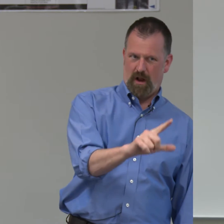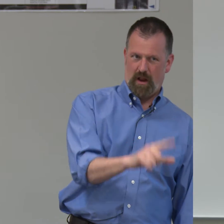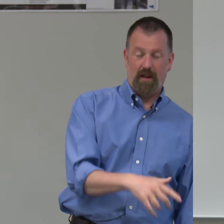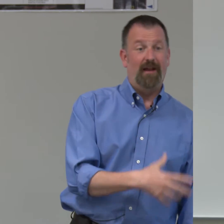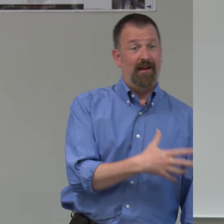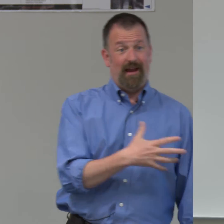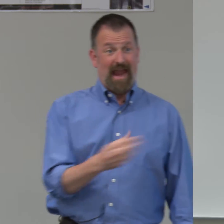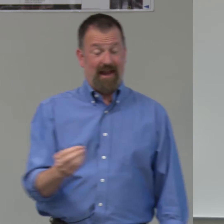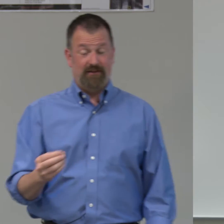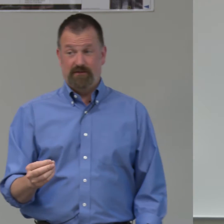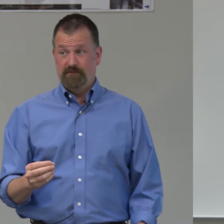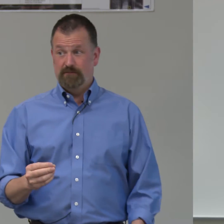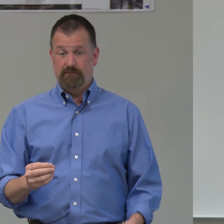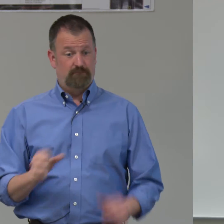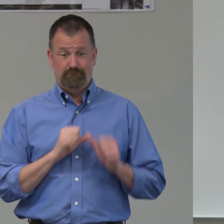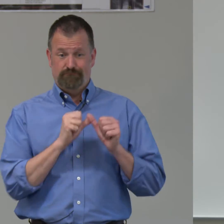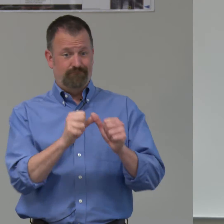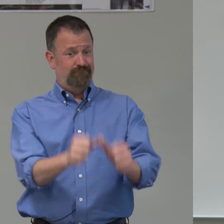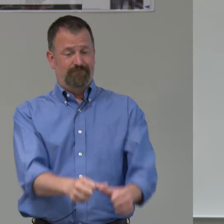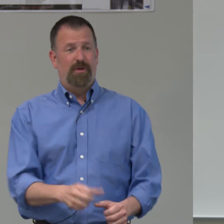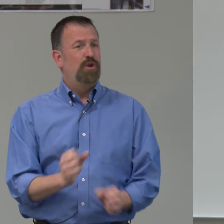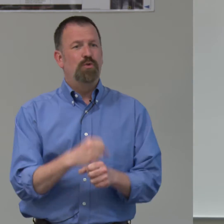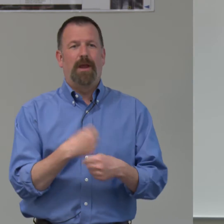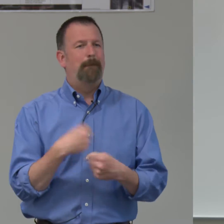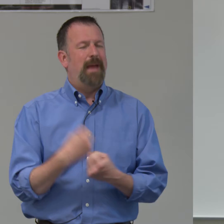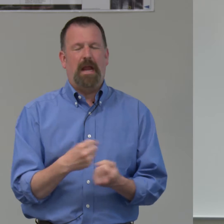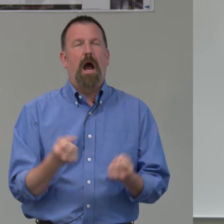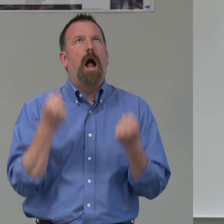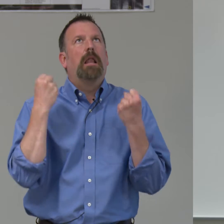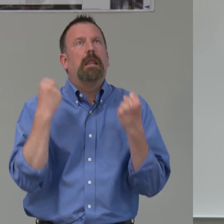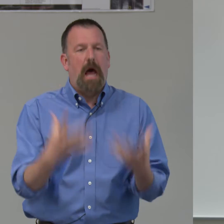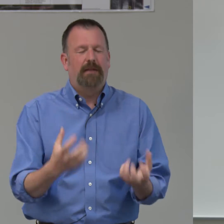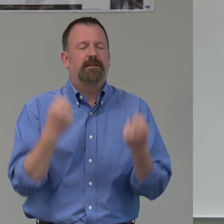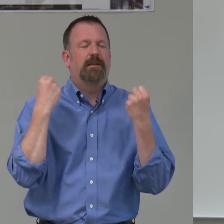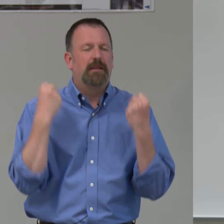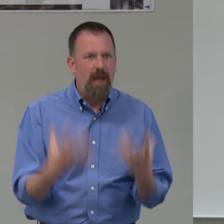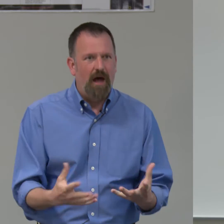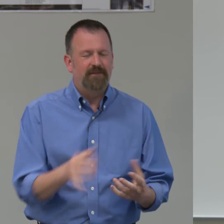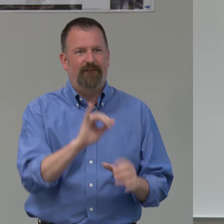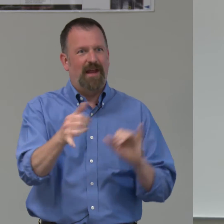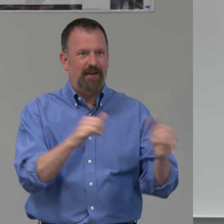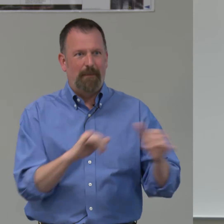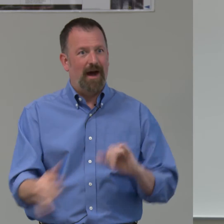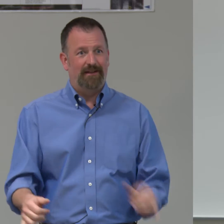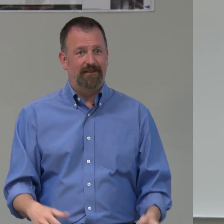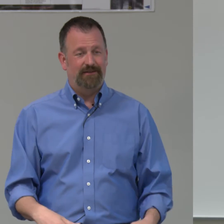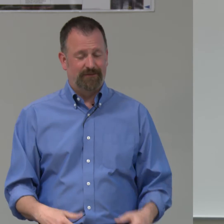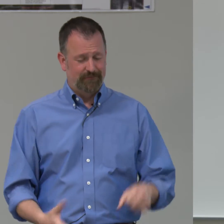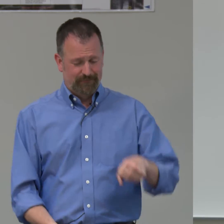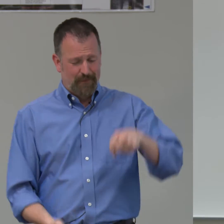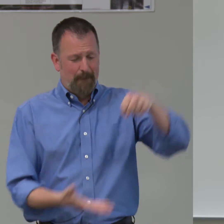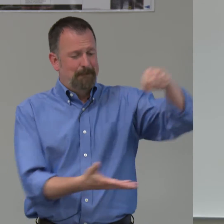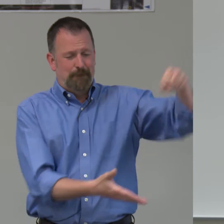and for the first time, you could make buckets of this, right, and you could have all the antibody you wanted,